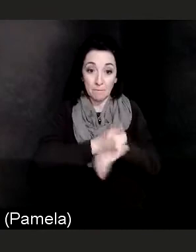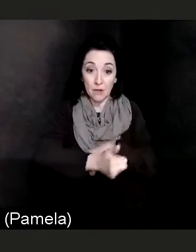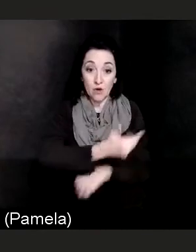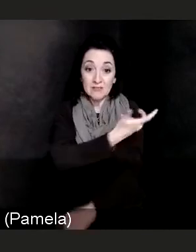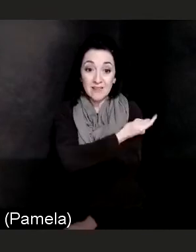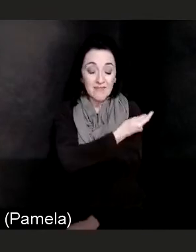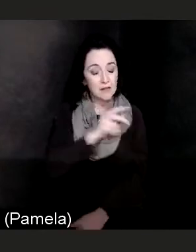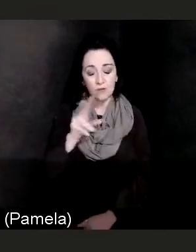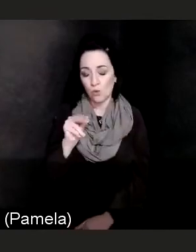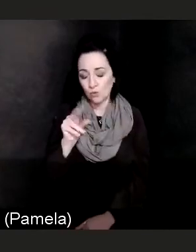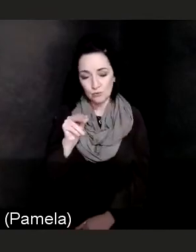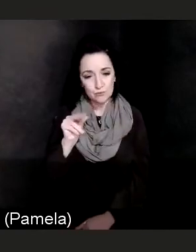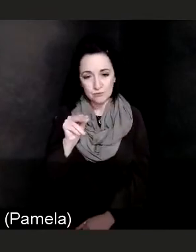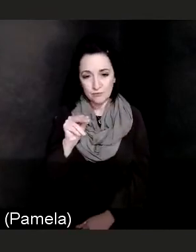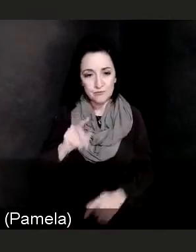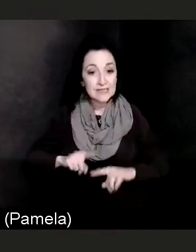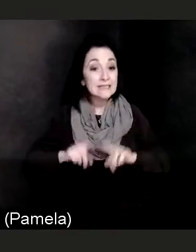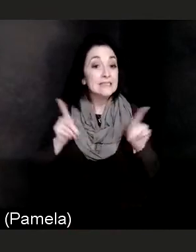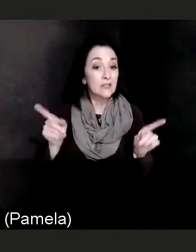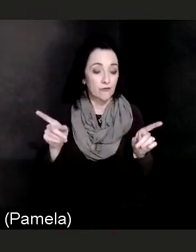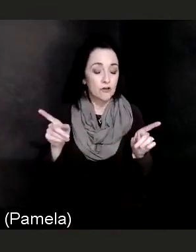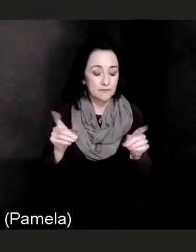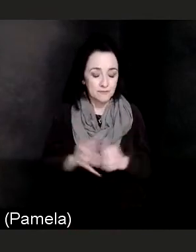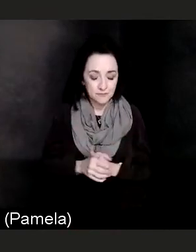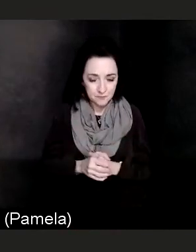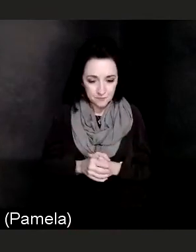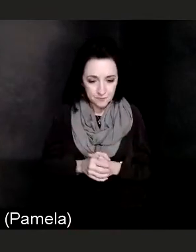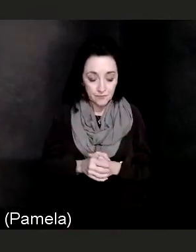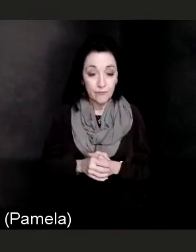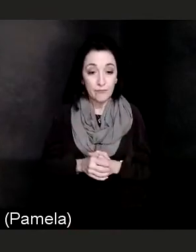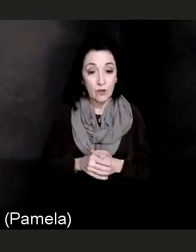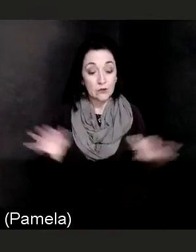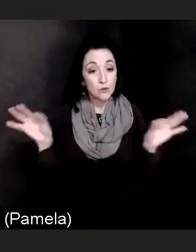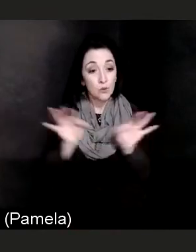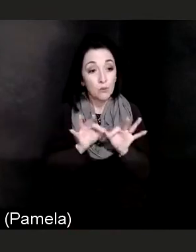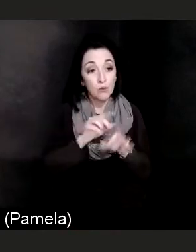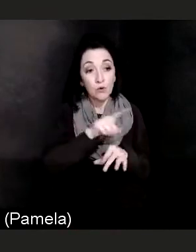Now, what is important to remember that these vaccine,